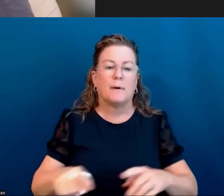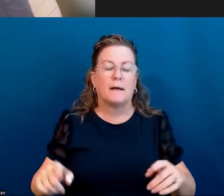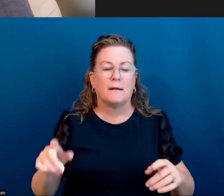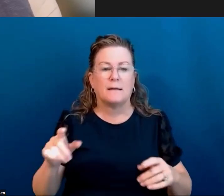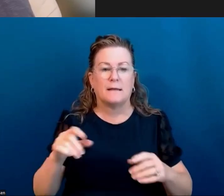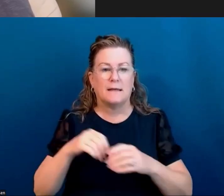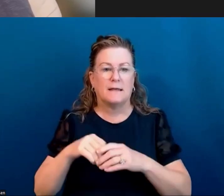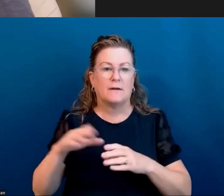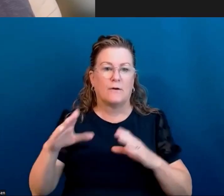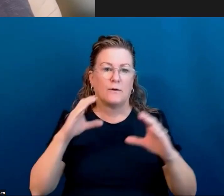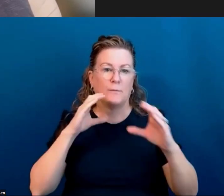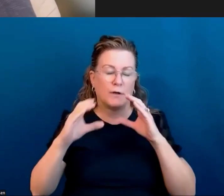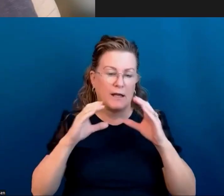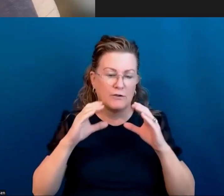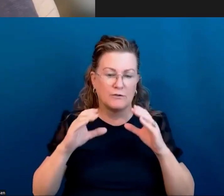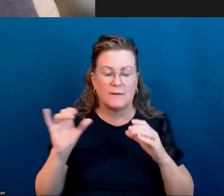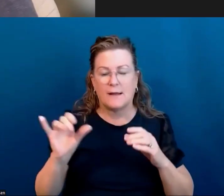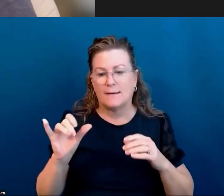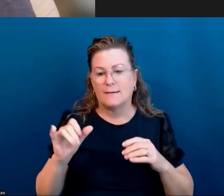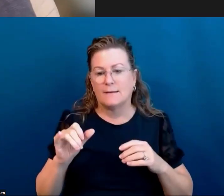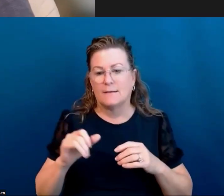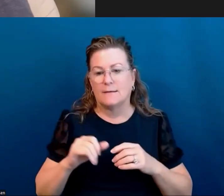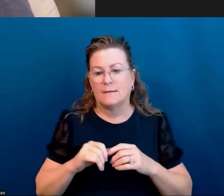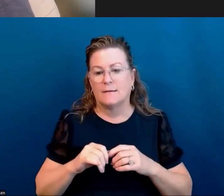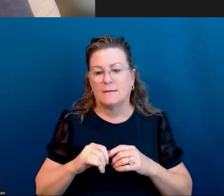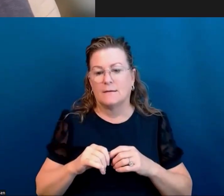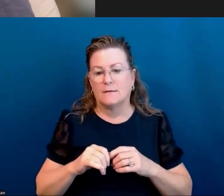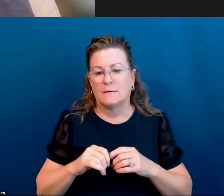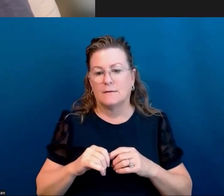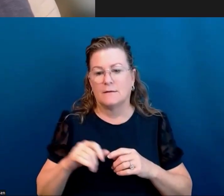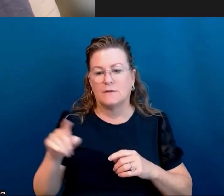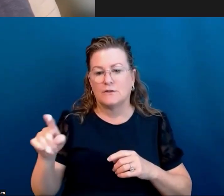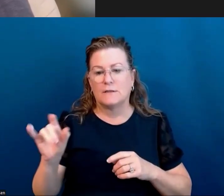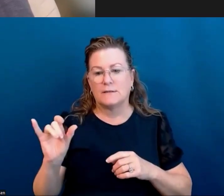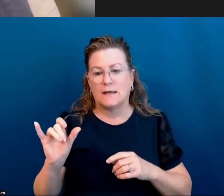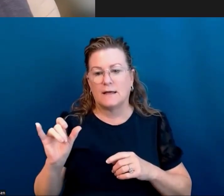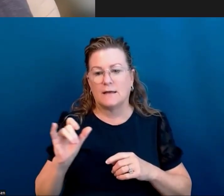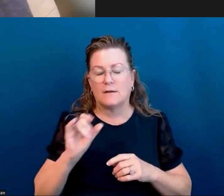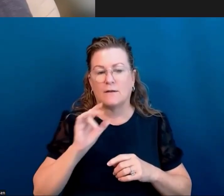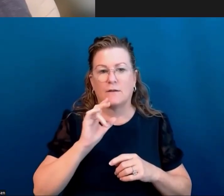communication, like, she's like, three to four years behind in